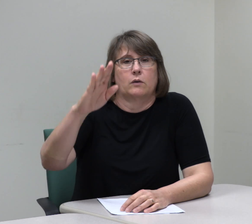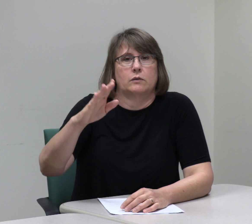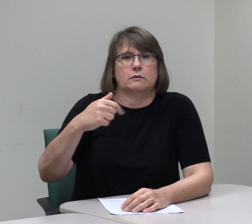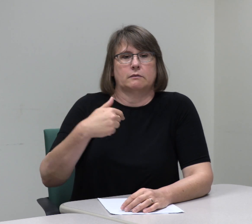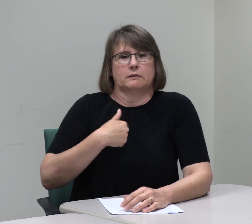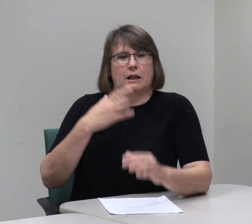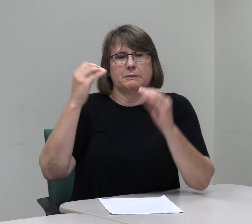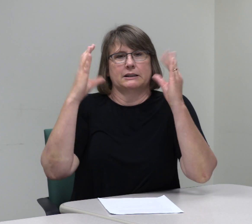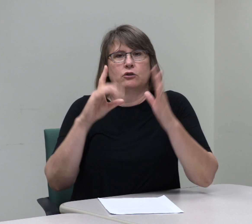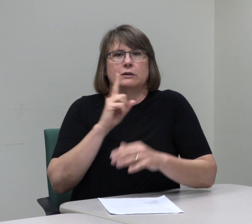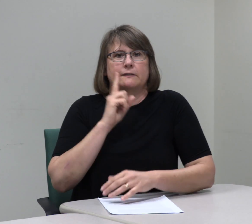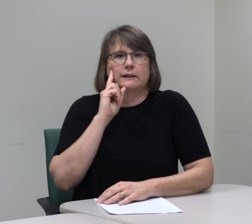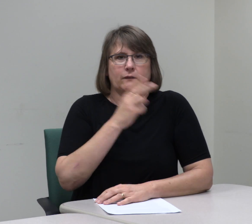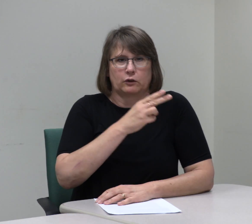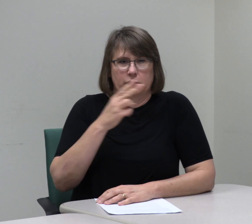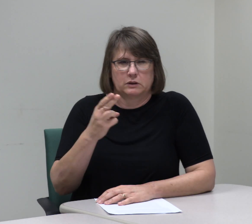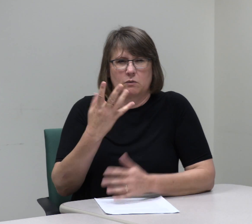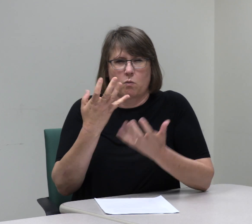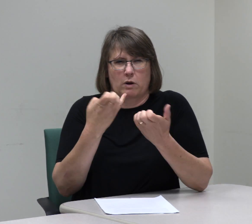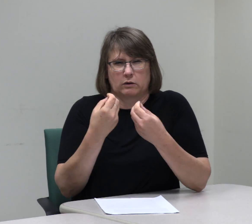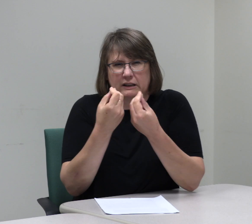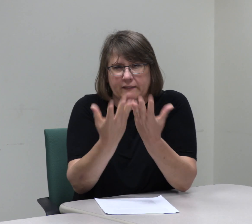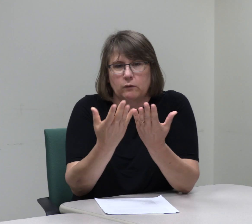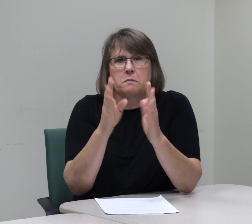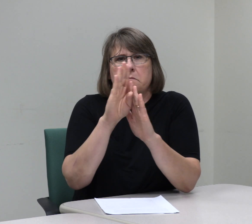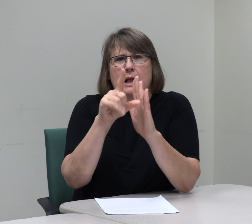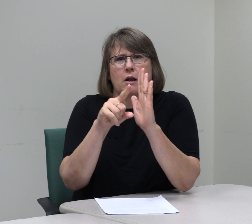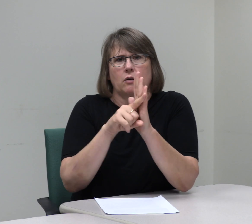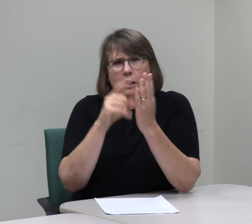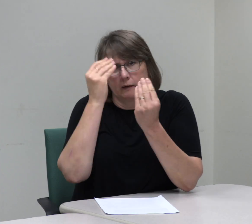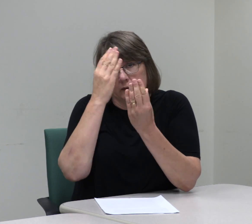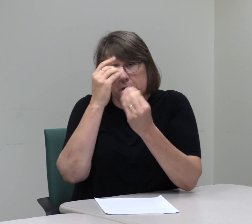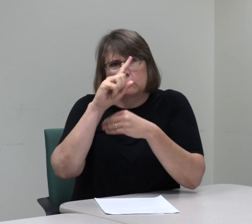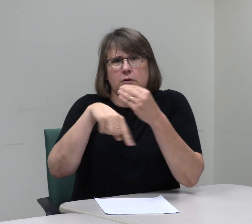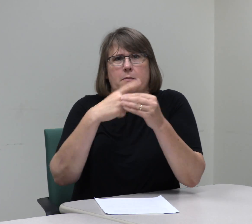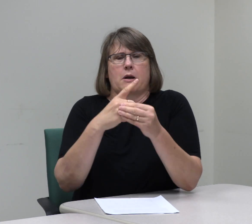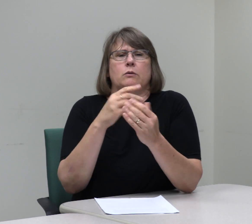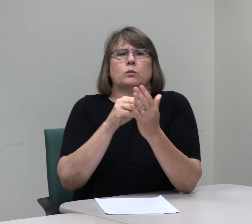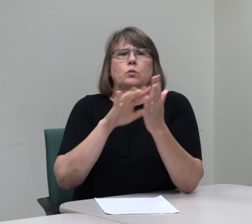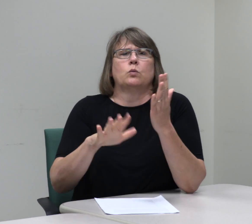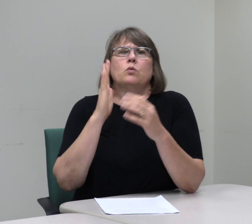Hello, I am a teacher of deaf and hard of hearing and I want to give you some background information